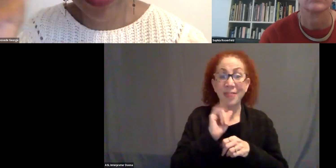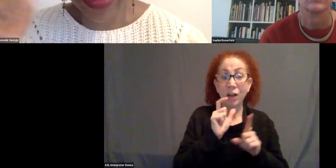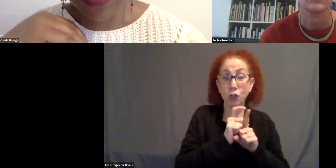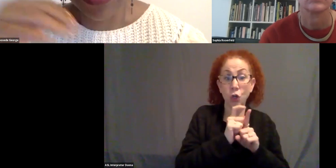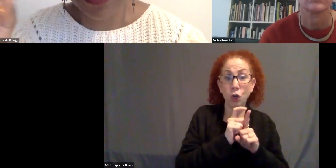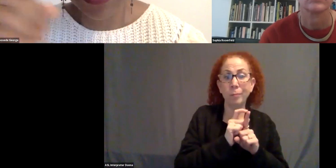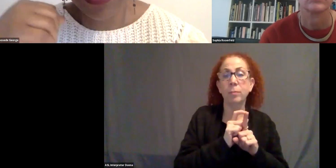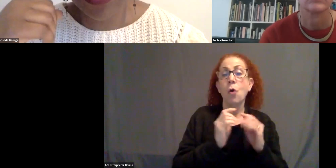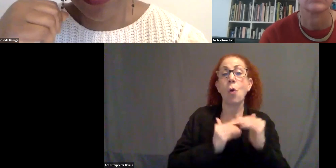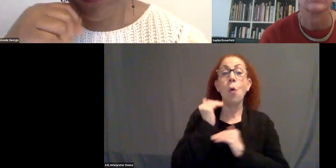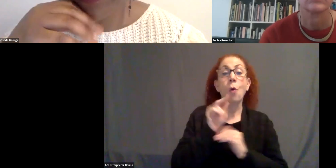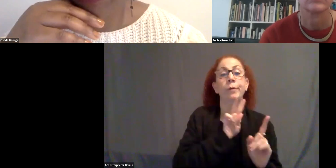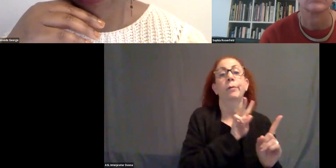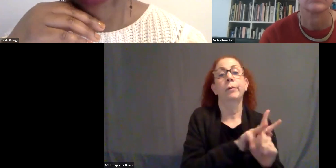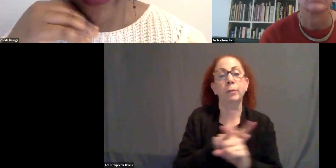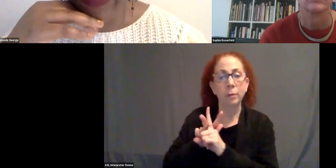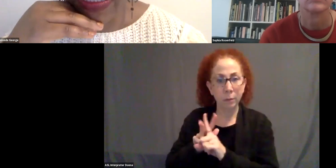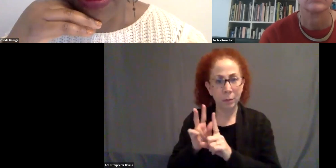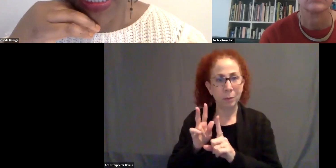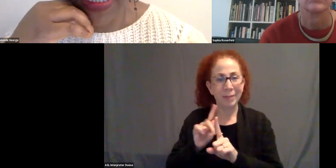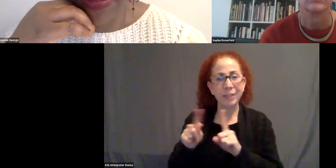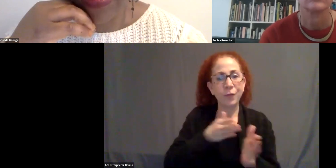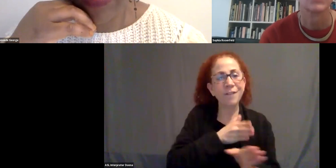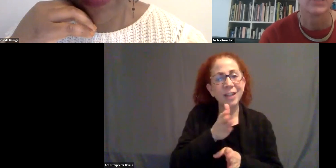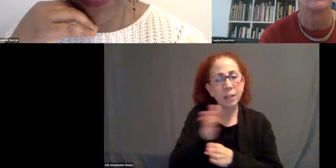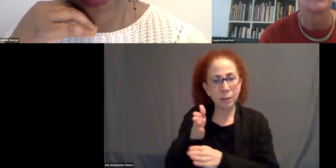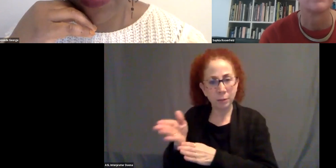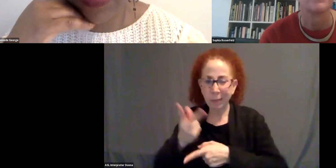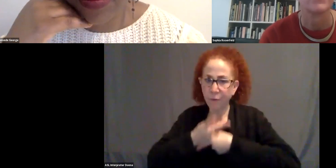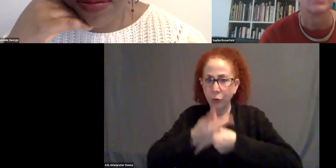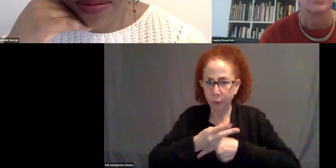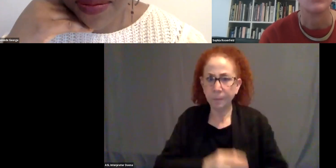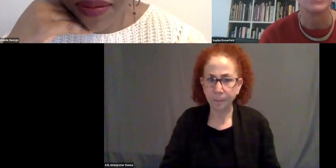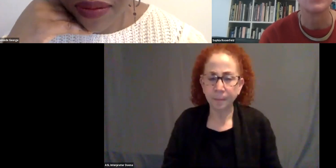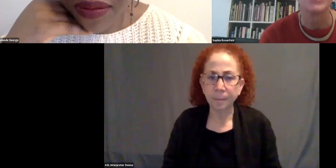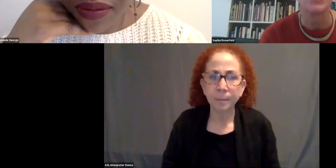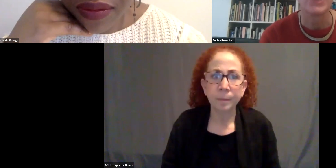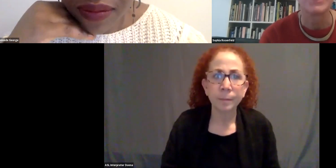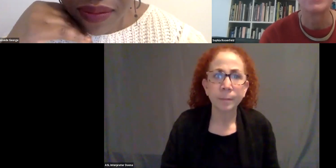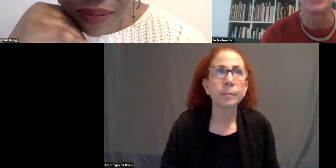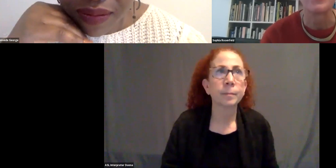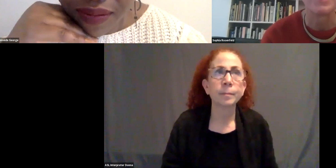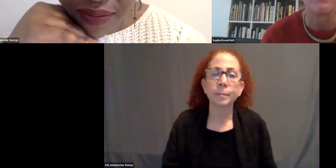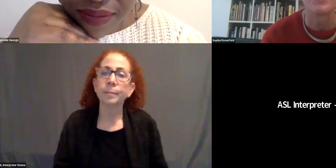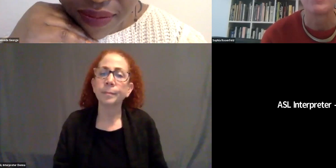between different fields, I think. Well here are some questions that are, therefore,